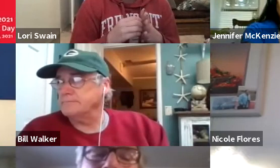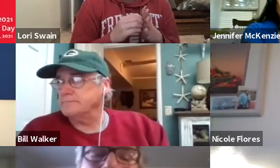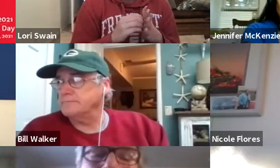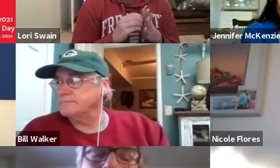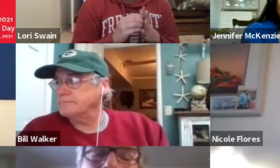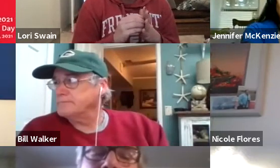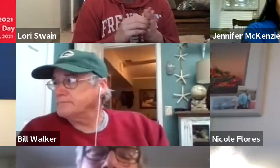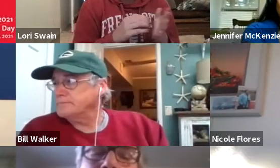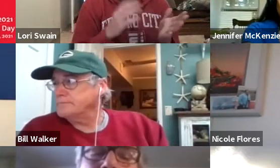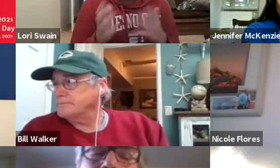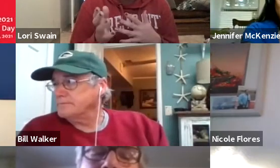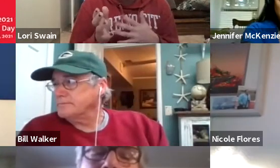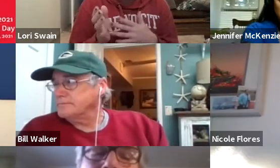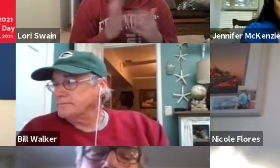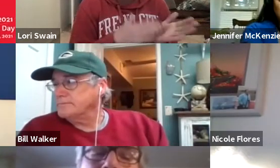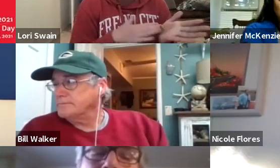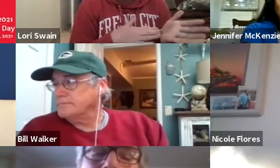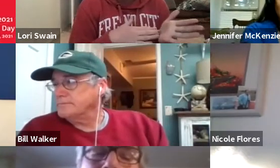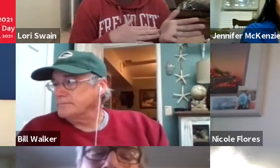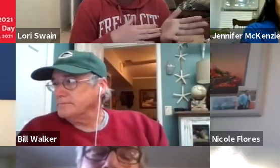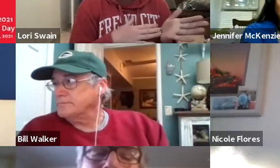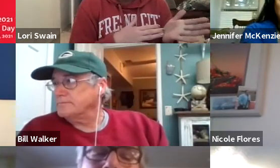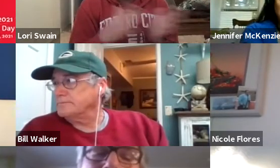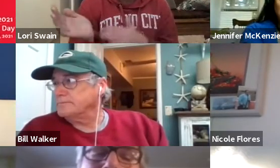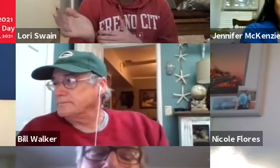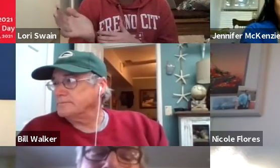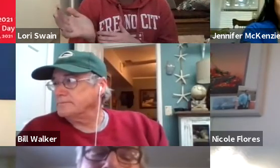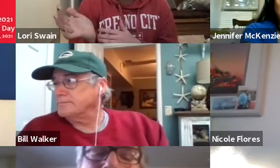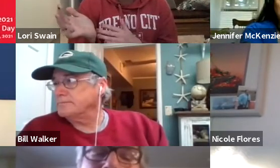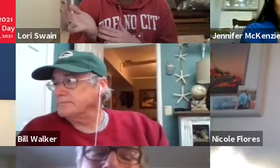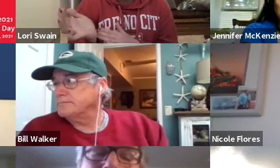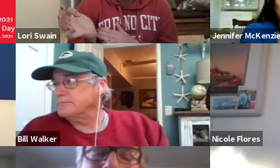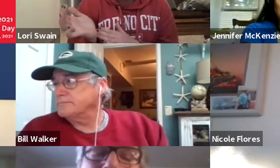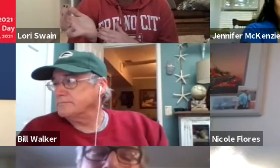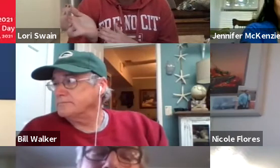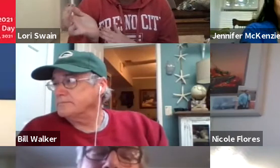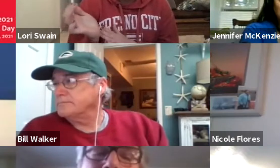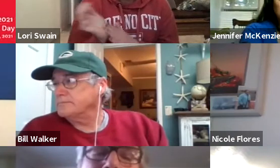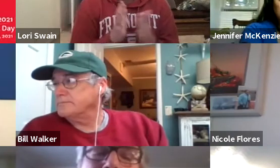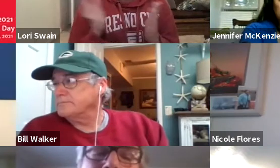sure that class is okay, because there are some classes that don't count the same way that they would at our college. And that goes